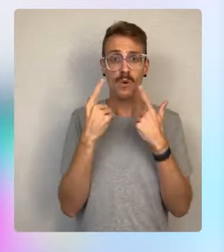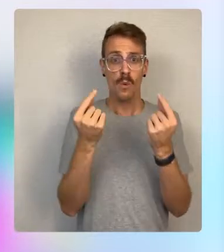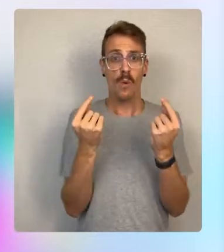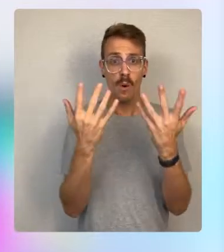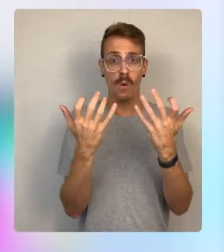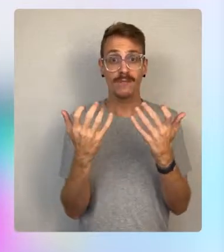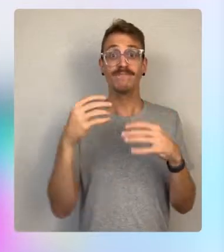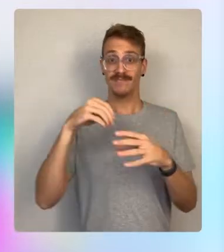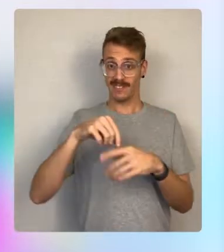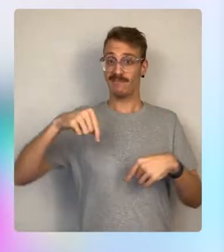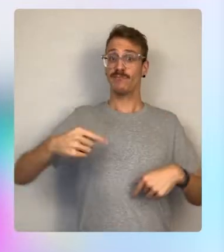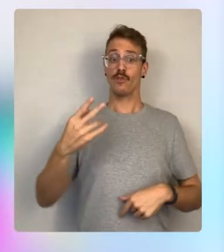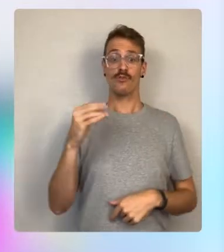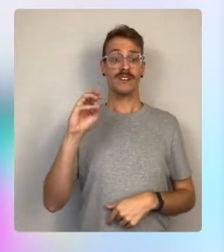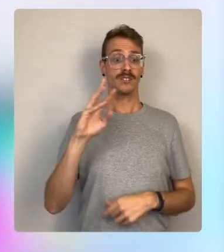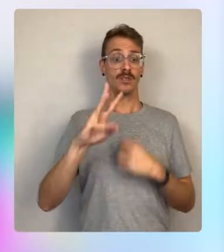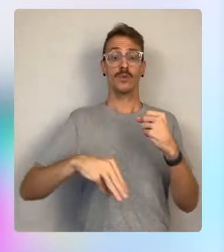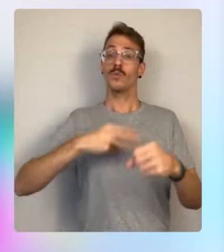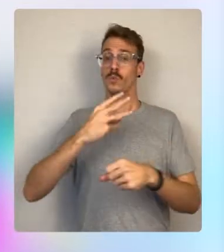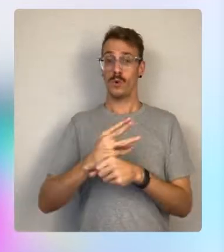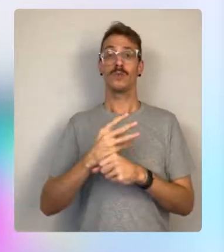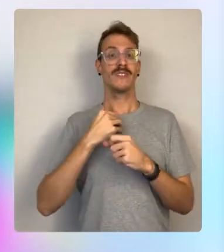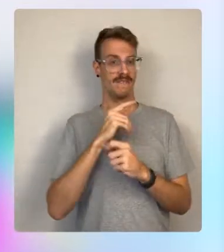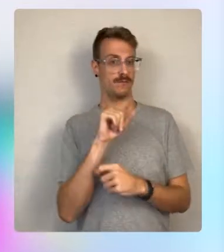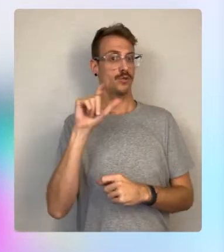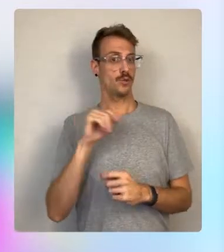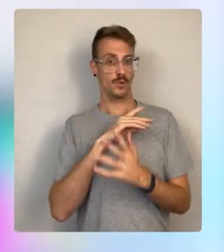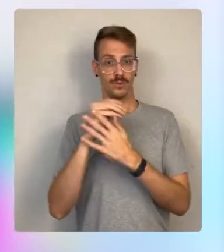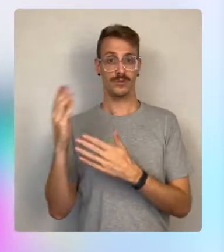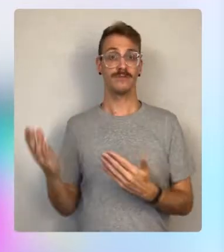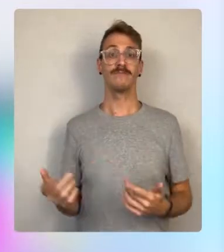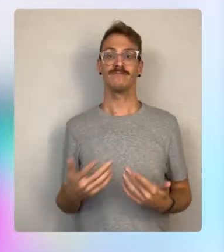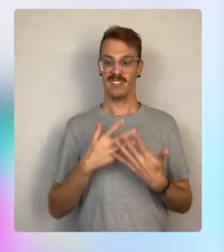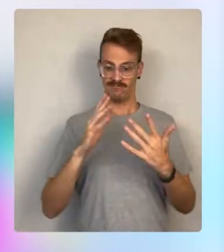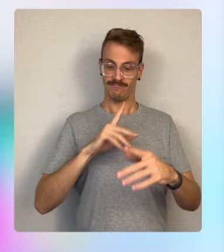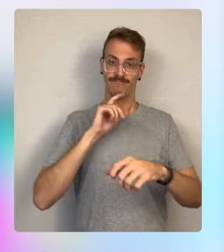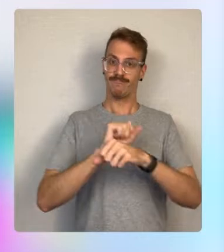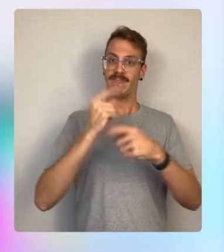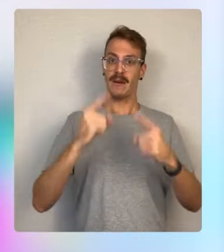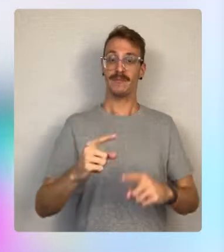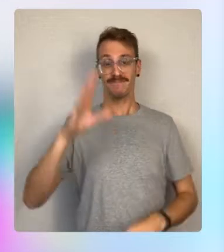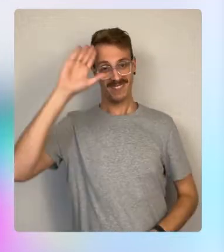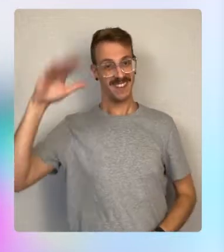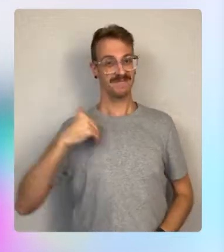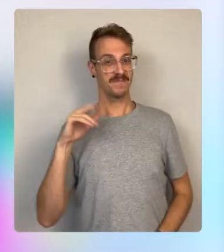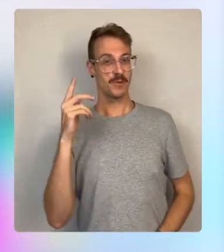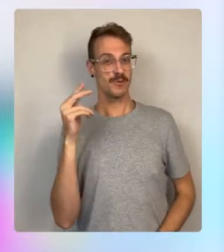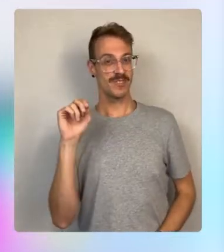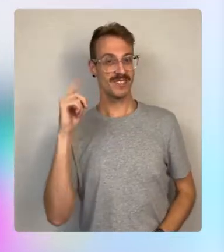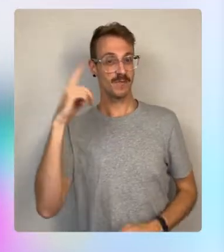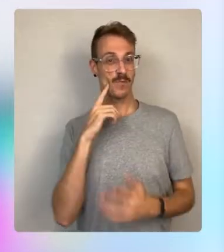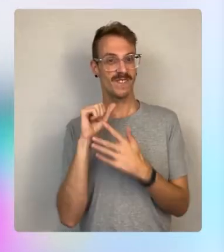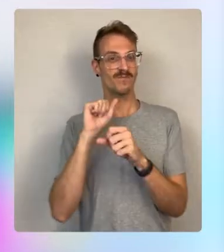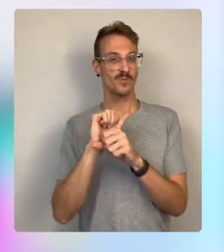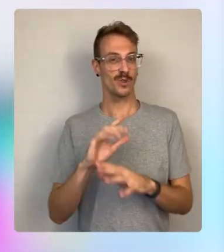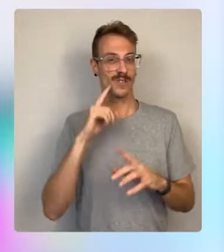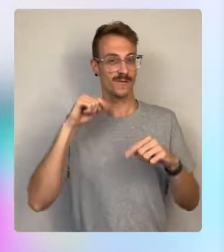and in Horizon Worlds, we have the tools to bring that vision to life. Hi. I'm Eugene, and I'm one of the collaborators on this project.